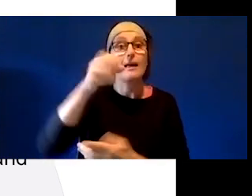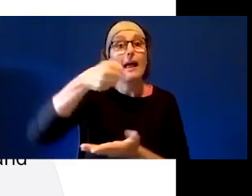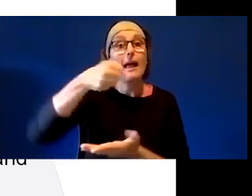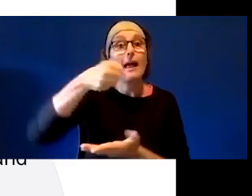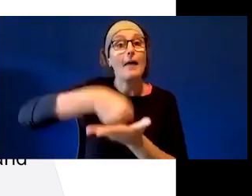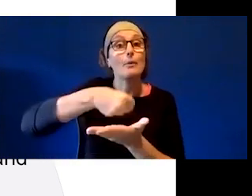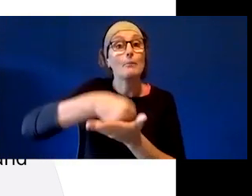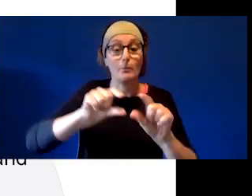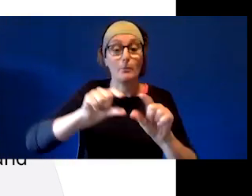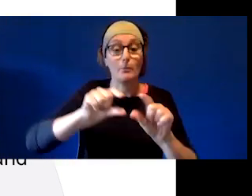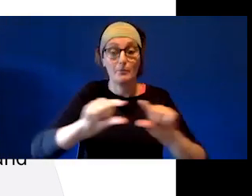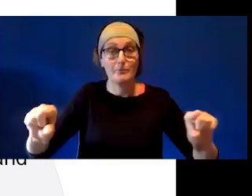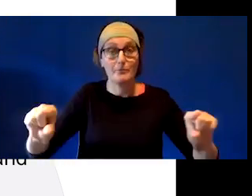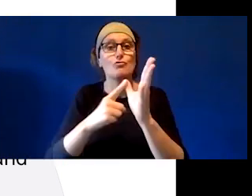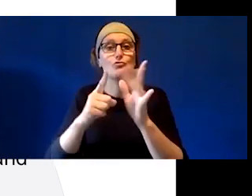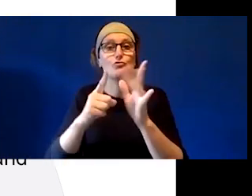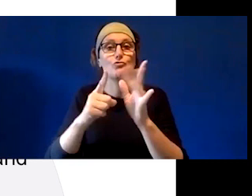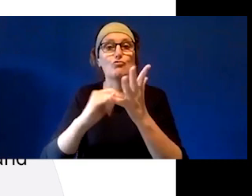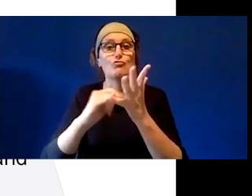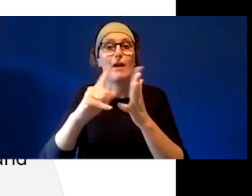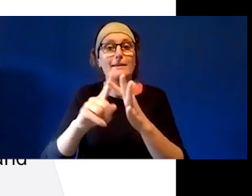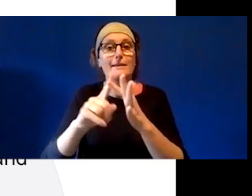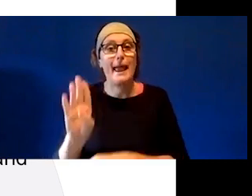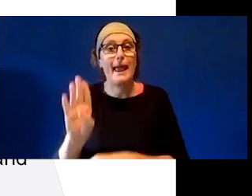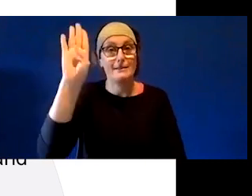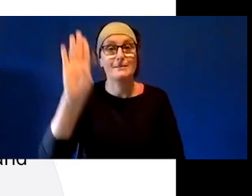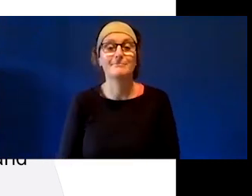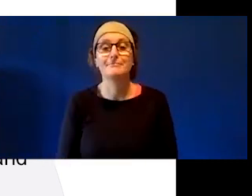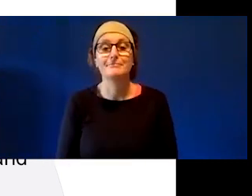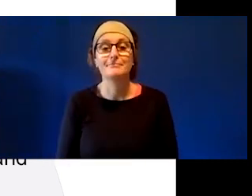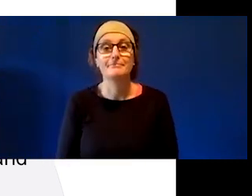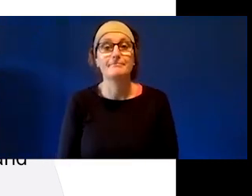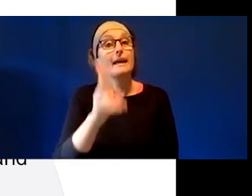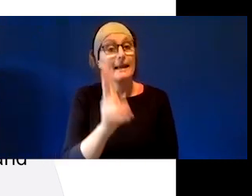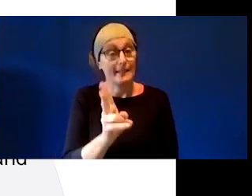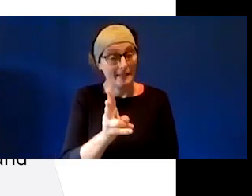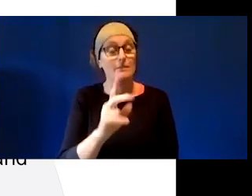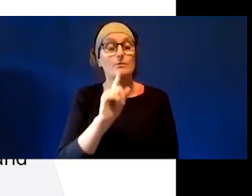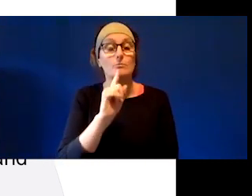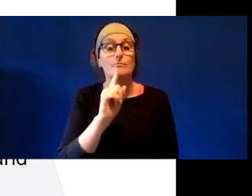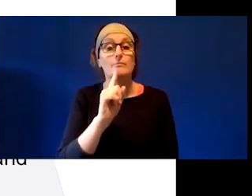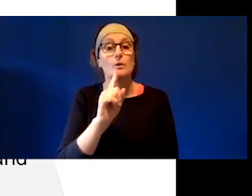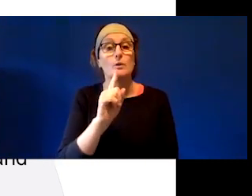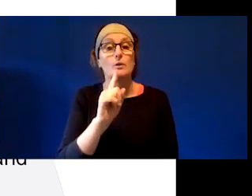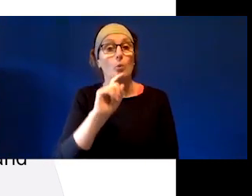bottom of the screen. And, finally, a recording and links and slides